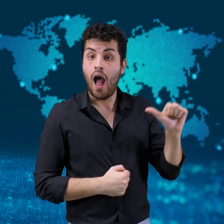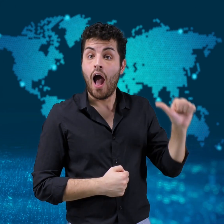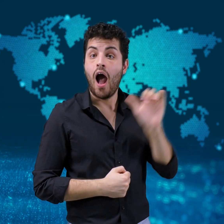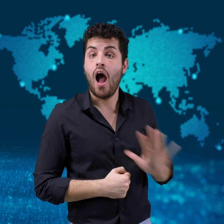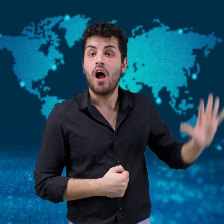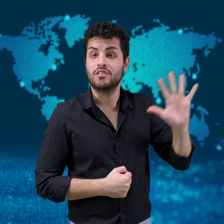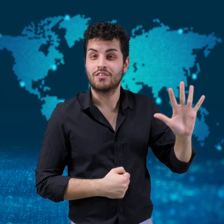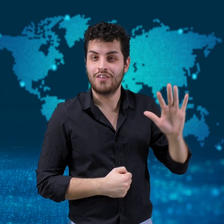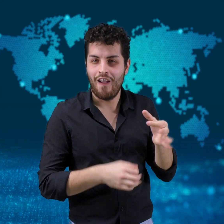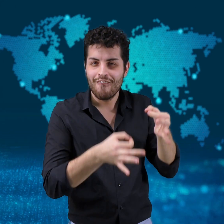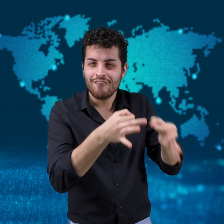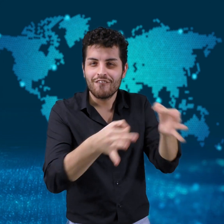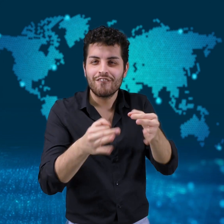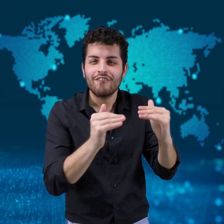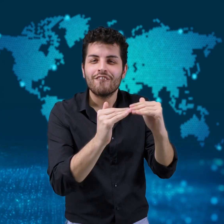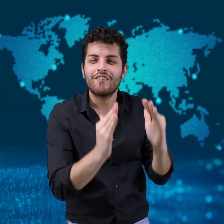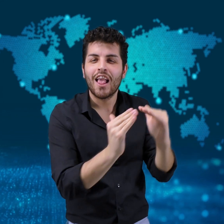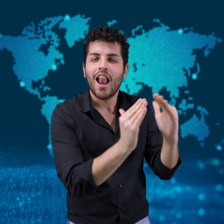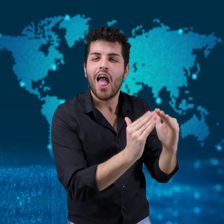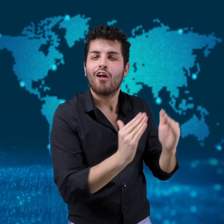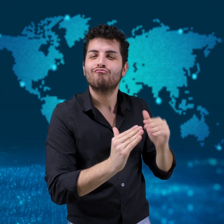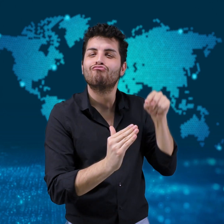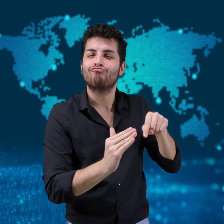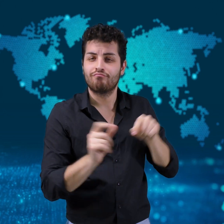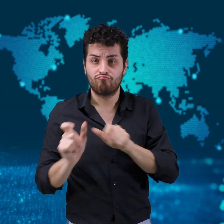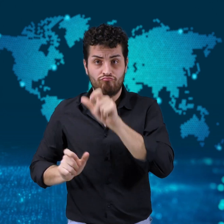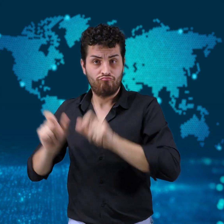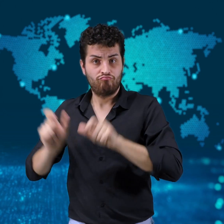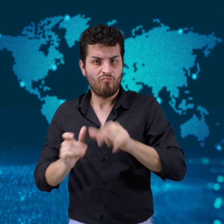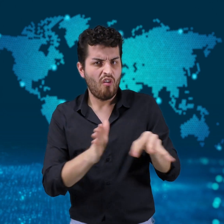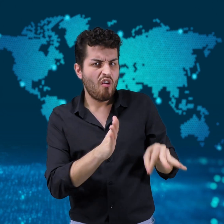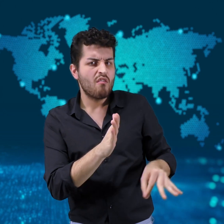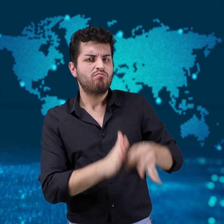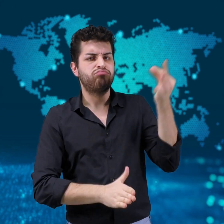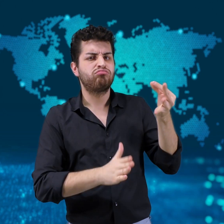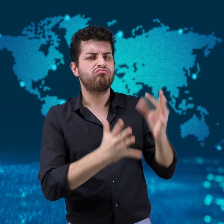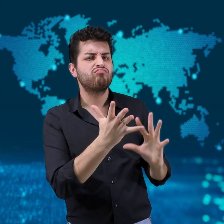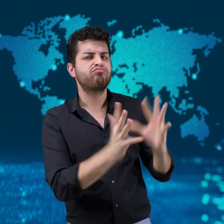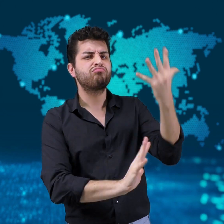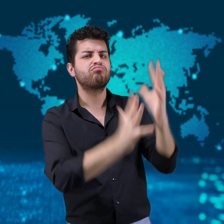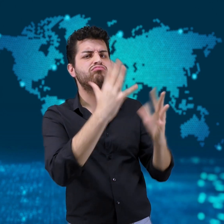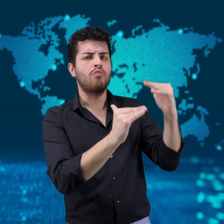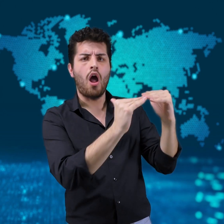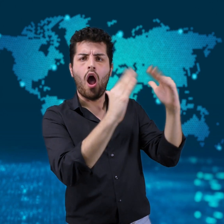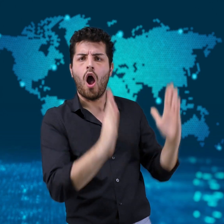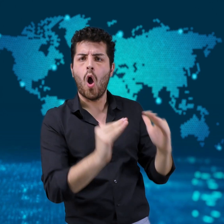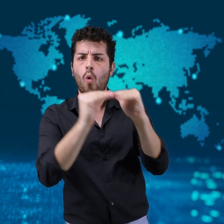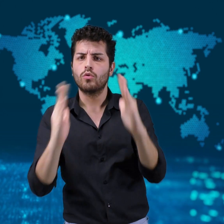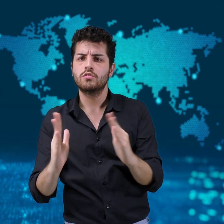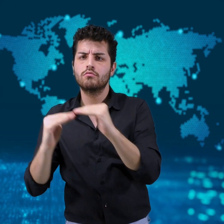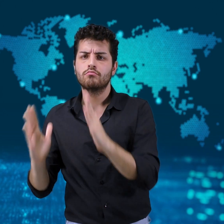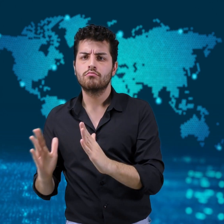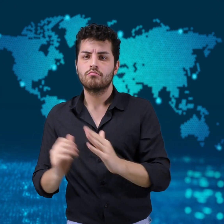Villagers burn their homes.